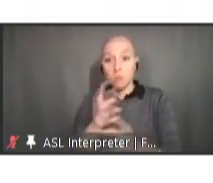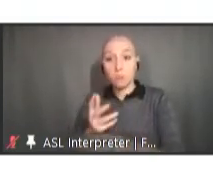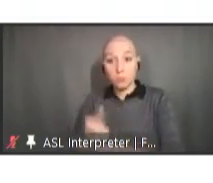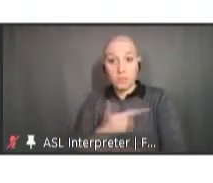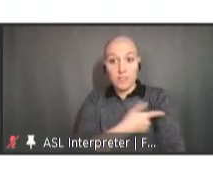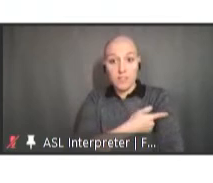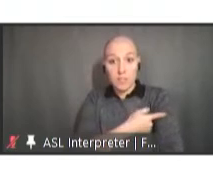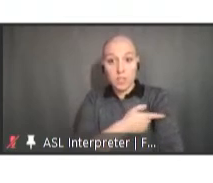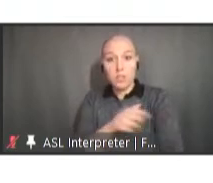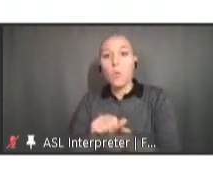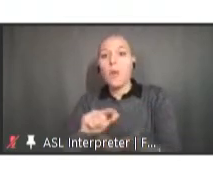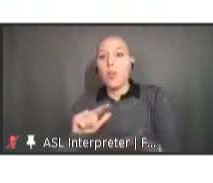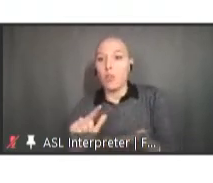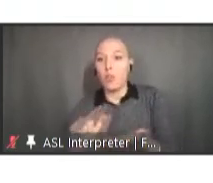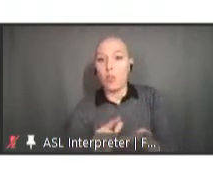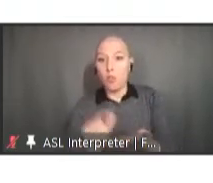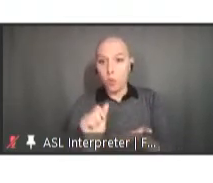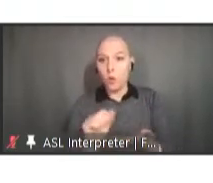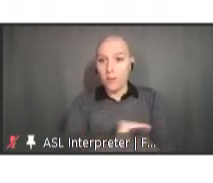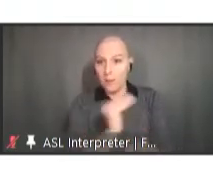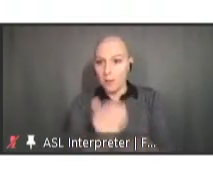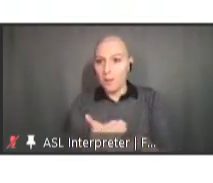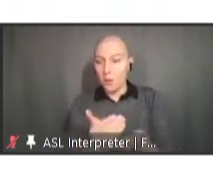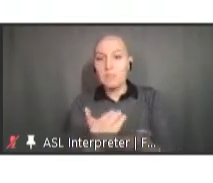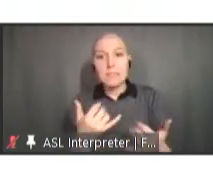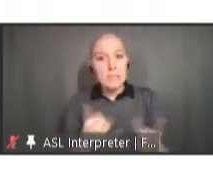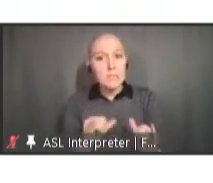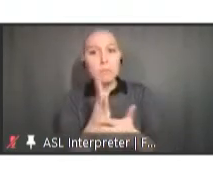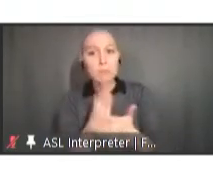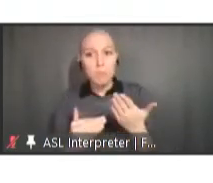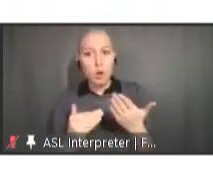partial protection from vaccination implies that this immune marker